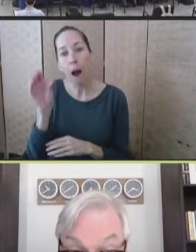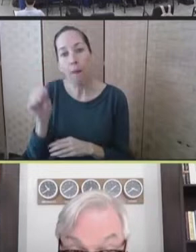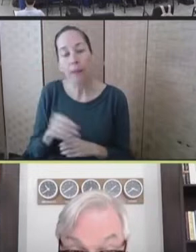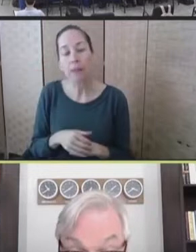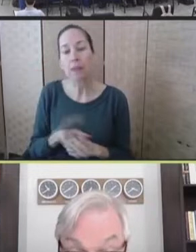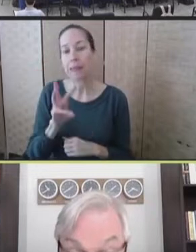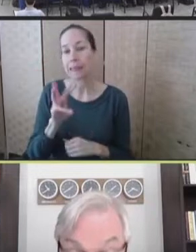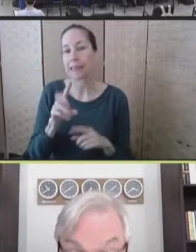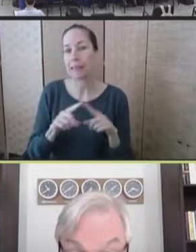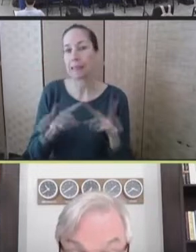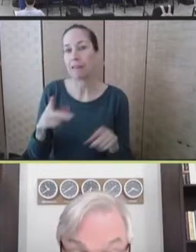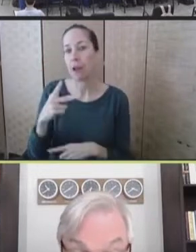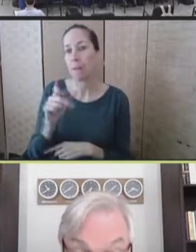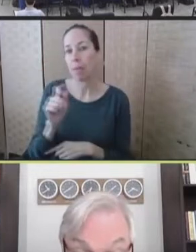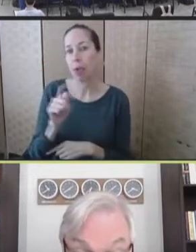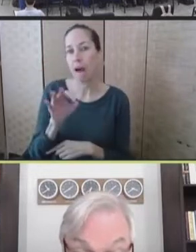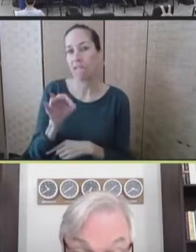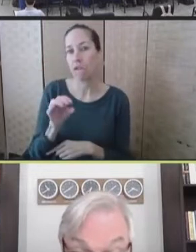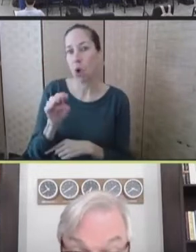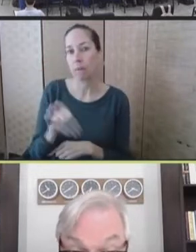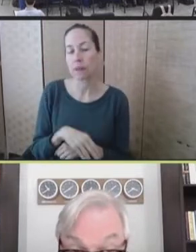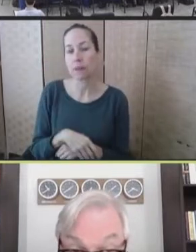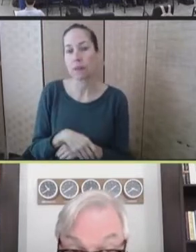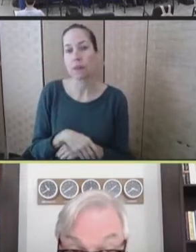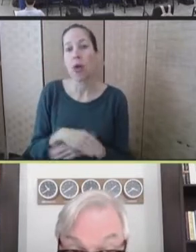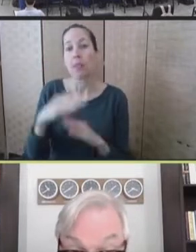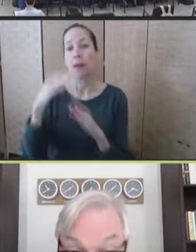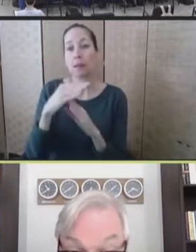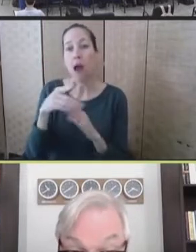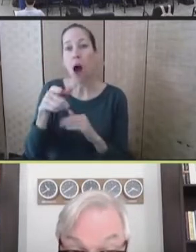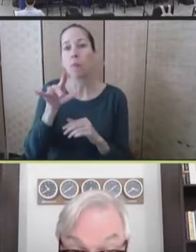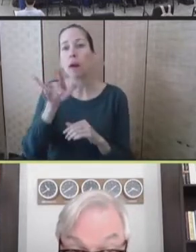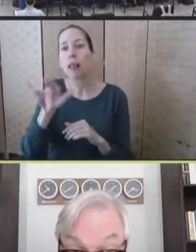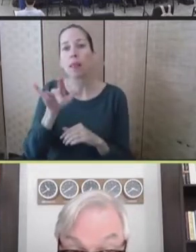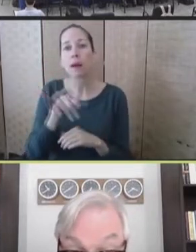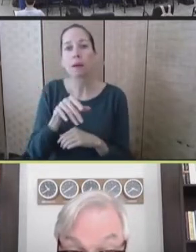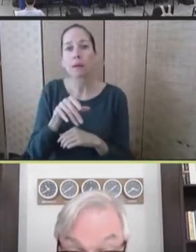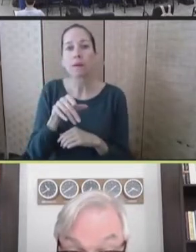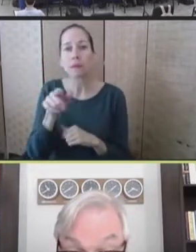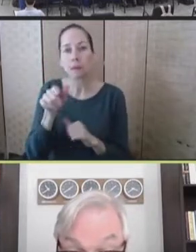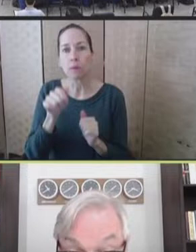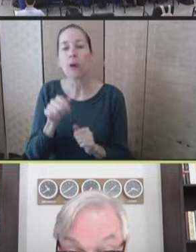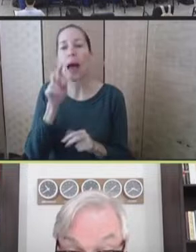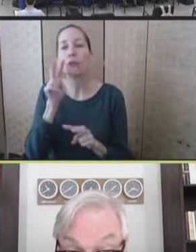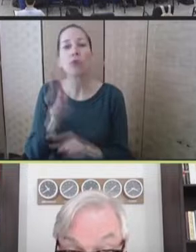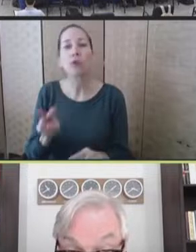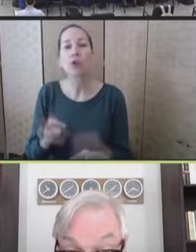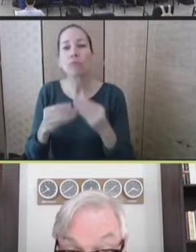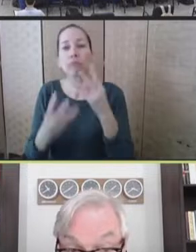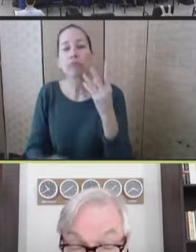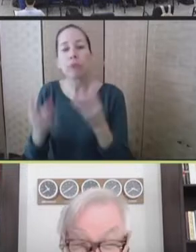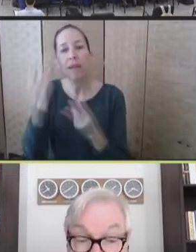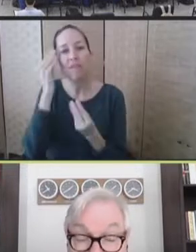Again, if you go to the top nav bar, you can look at the landscape in terms of tracking